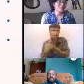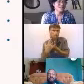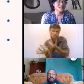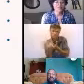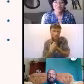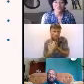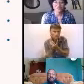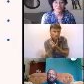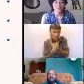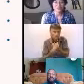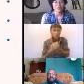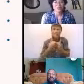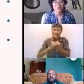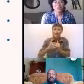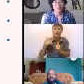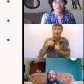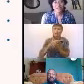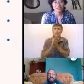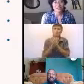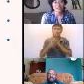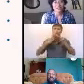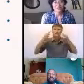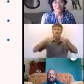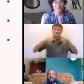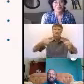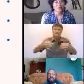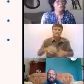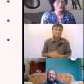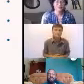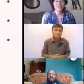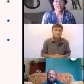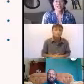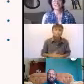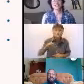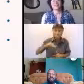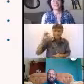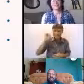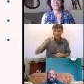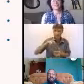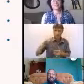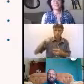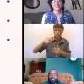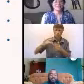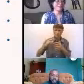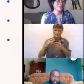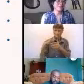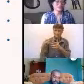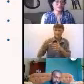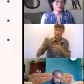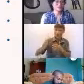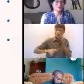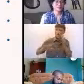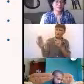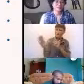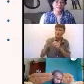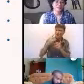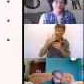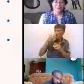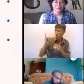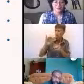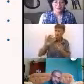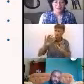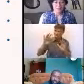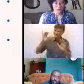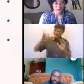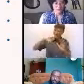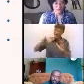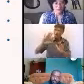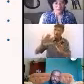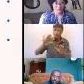decisions. It should be the guiding, those should be the guiding lenses that we use,